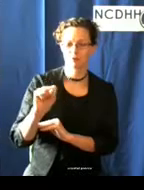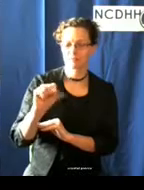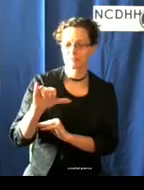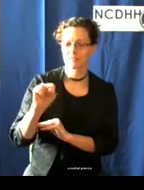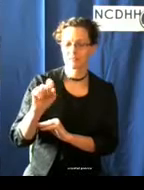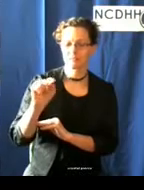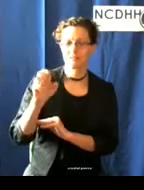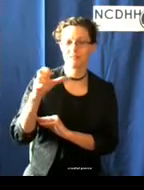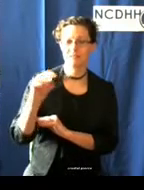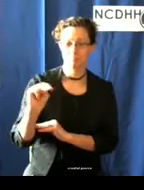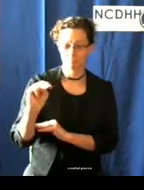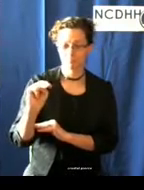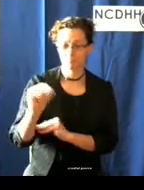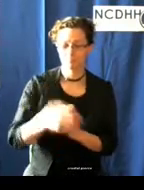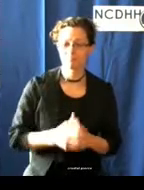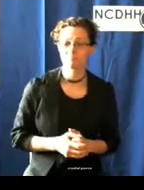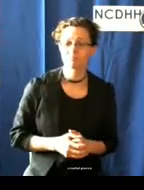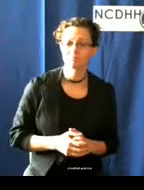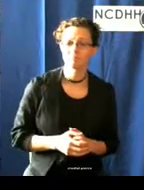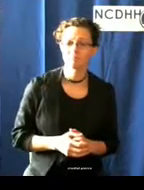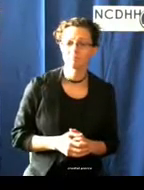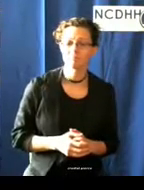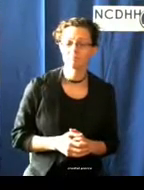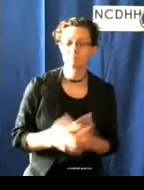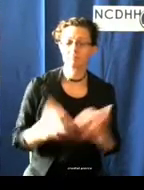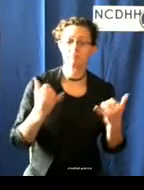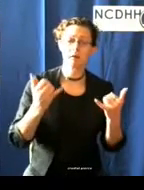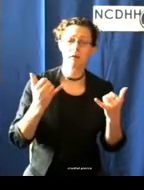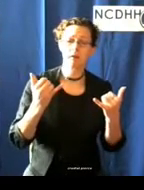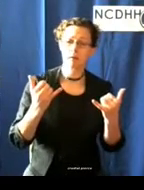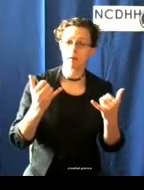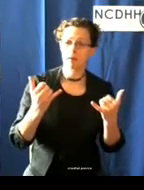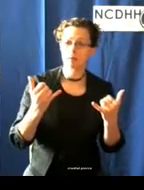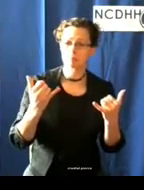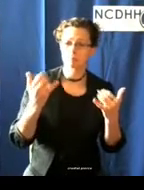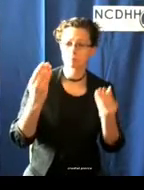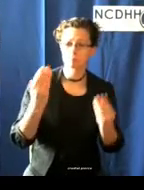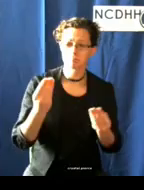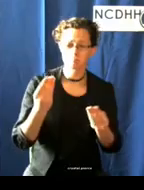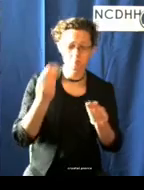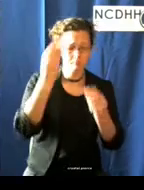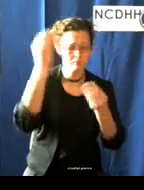TODAY IS TO PROVIDE YOU WITH A SIMPLE OVERVIEW OF THE LEGAL SYSTEM